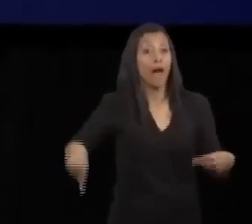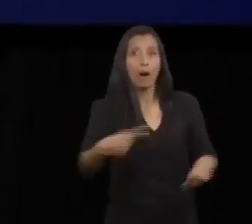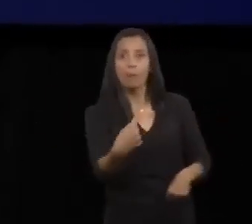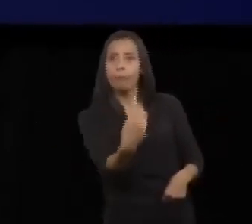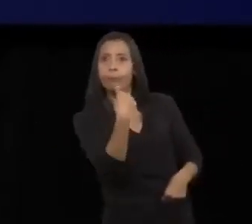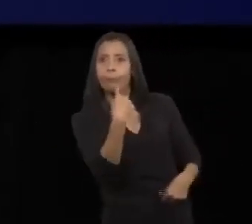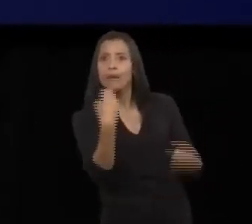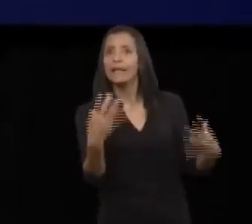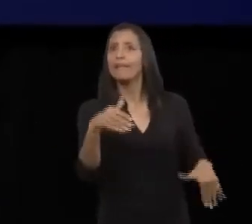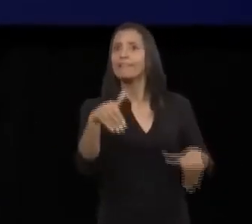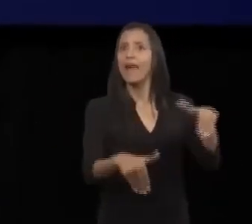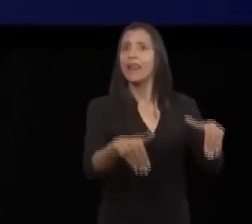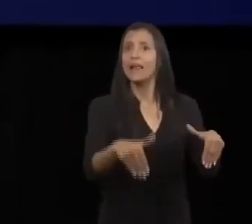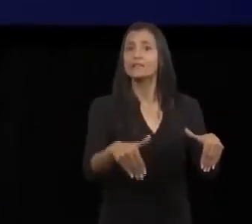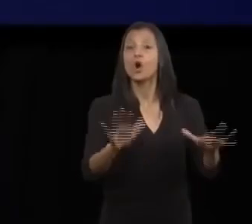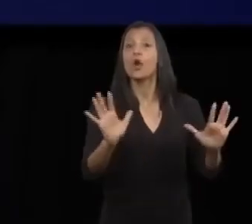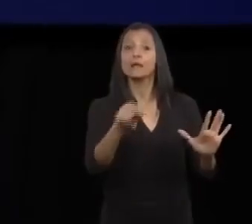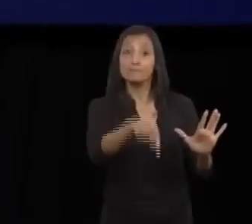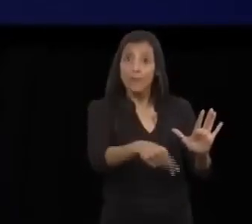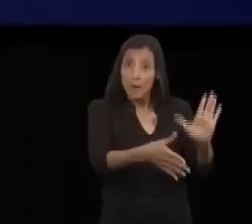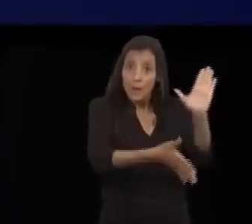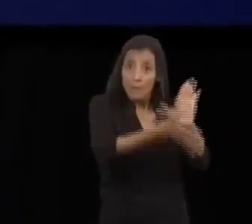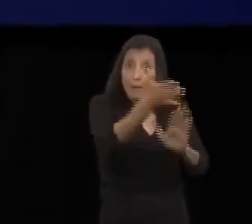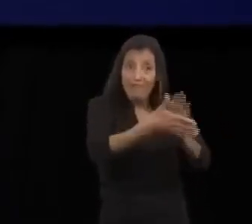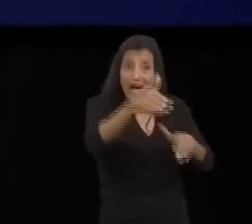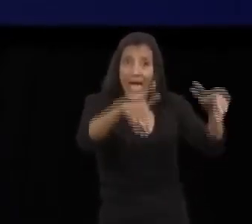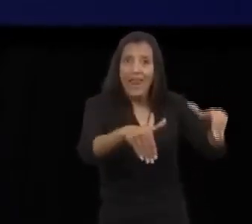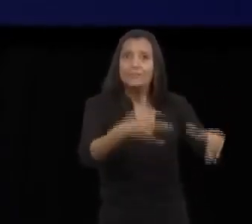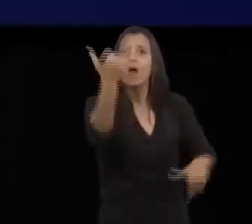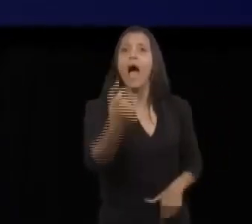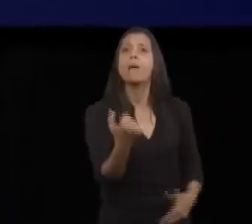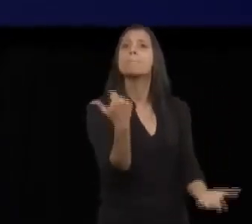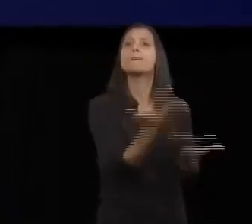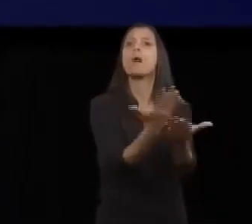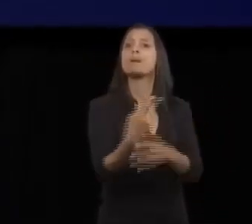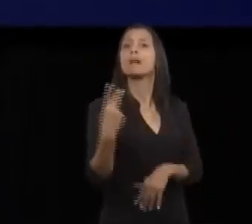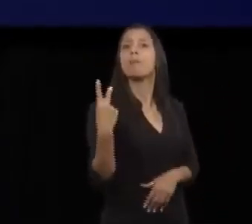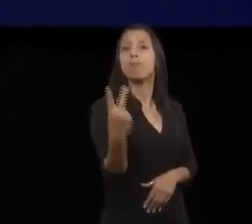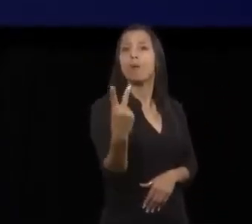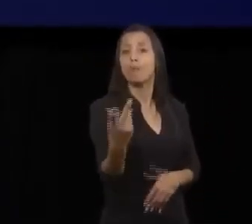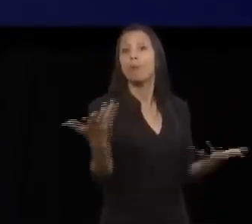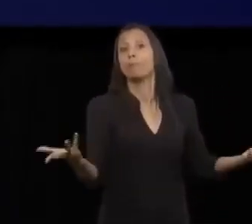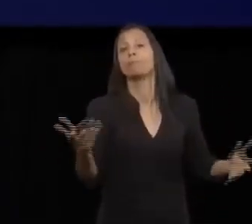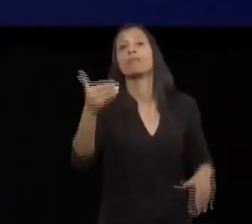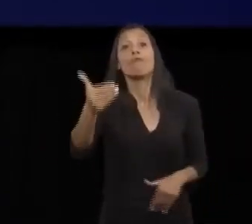that is proposing to us, from the economic analysis,